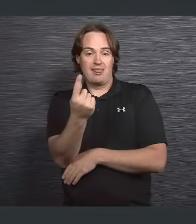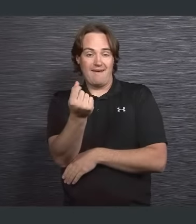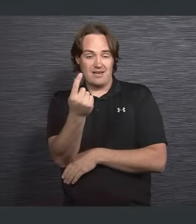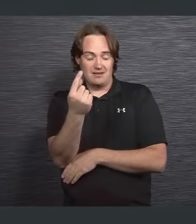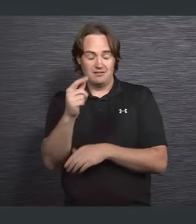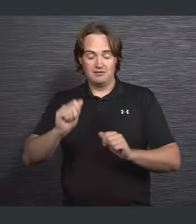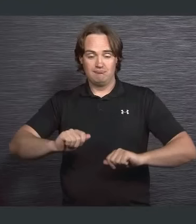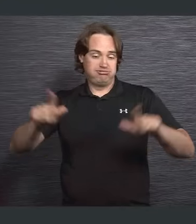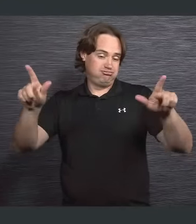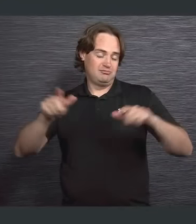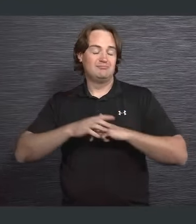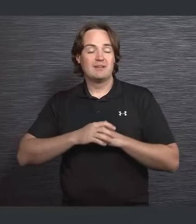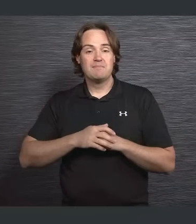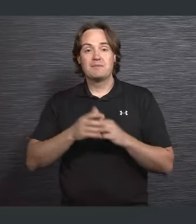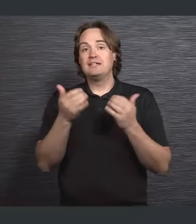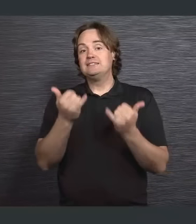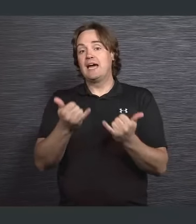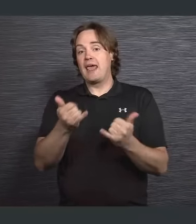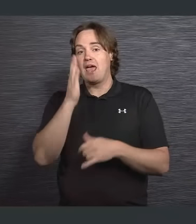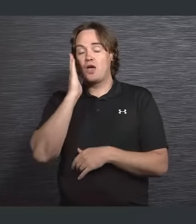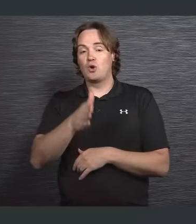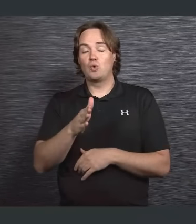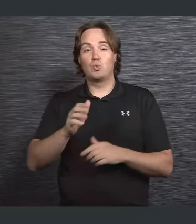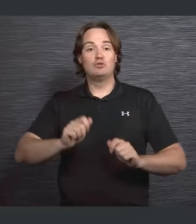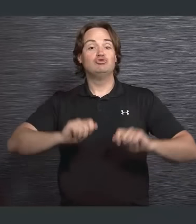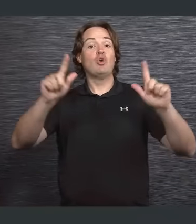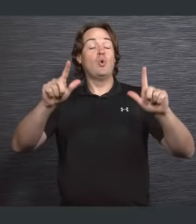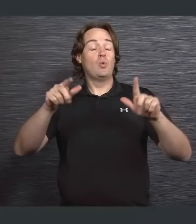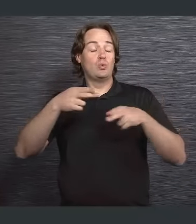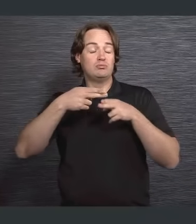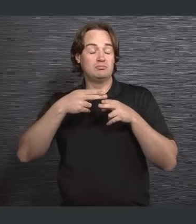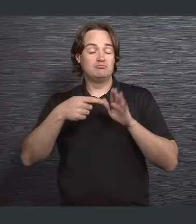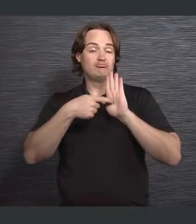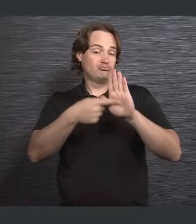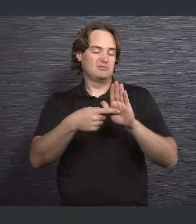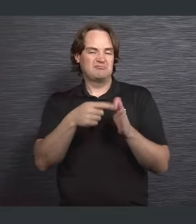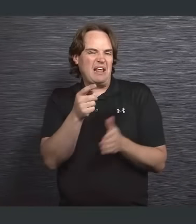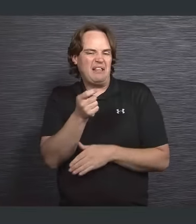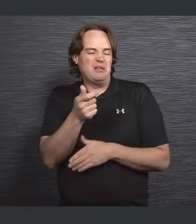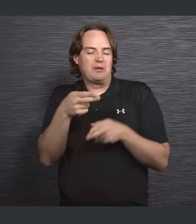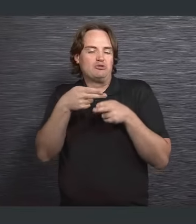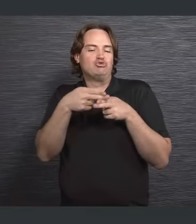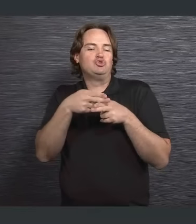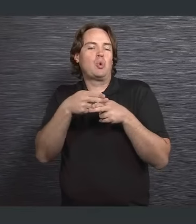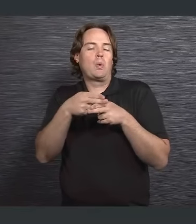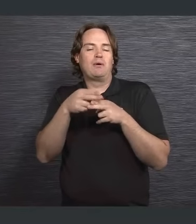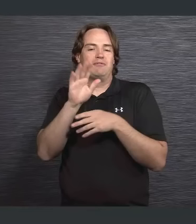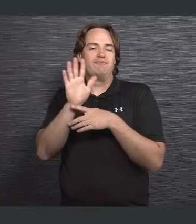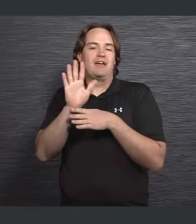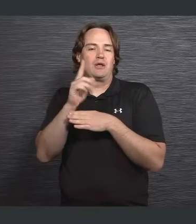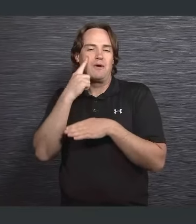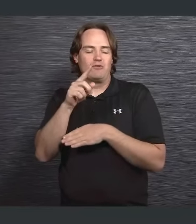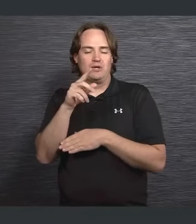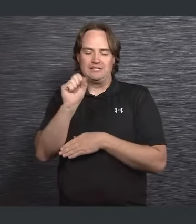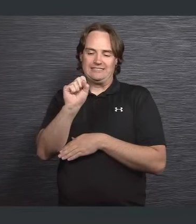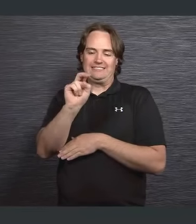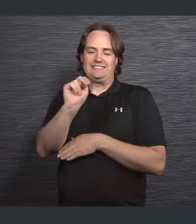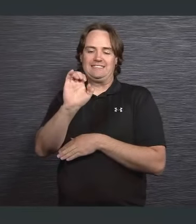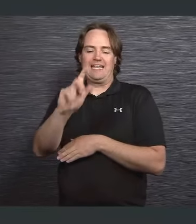But today, we're going to debut, for the first time ever, a little sneak peek on the film. We're thrilled to show it to you.